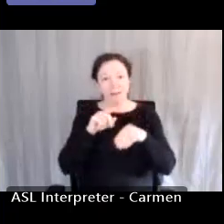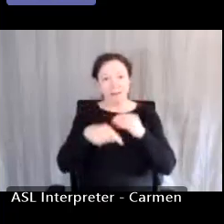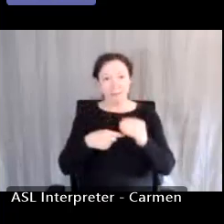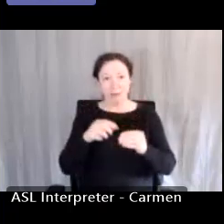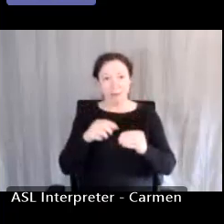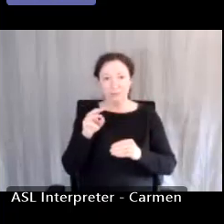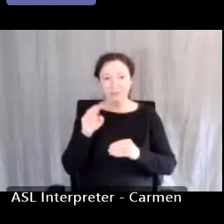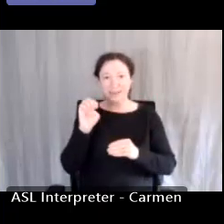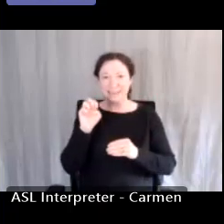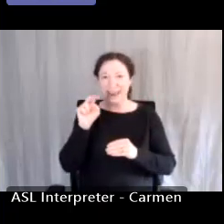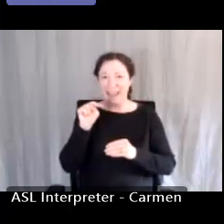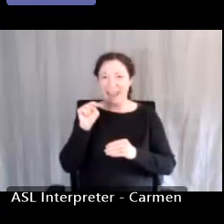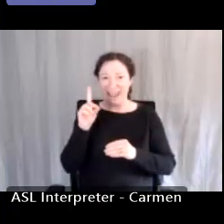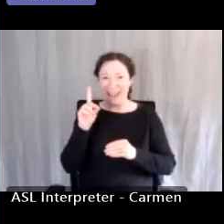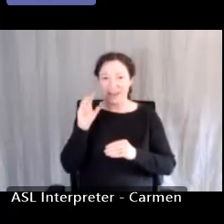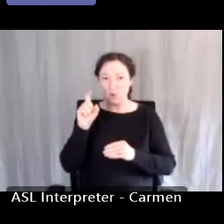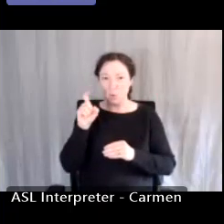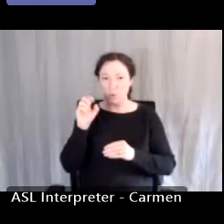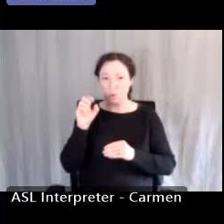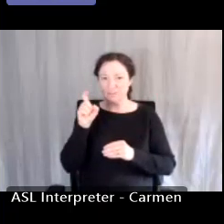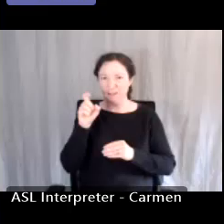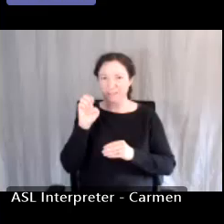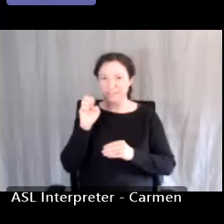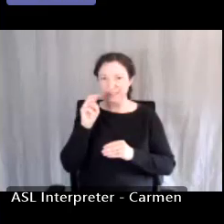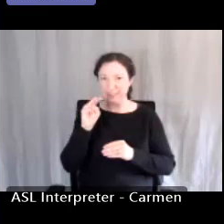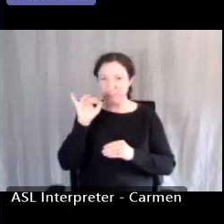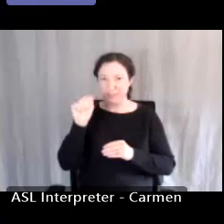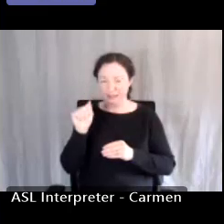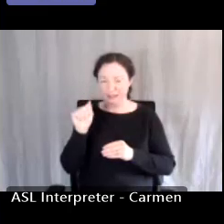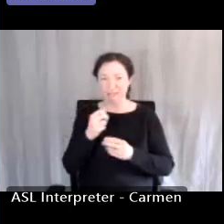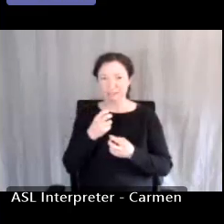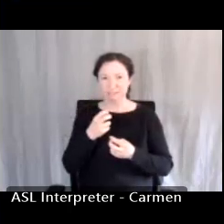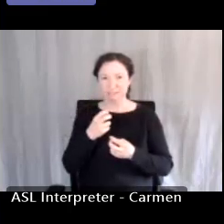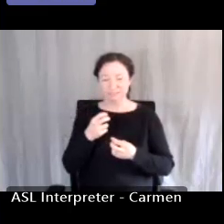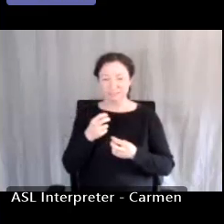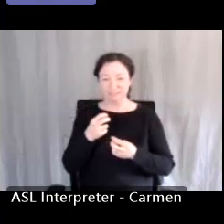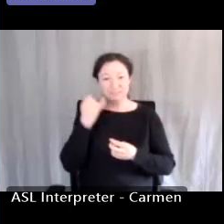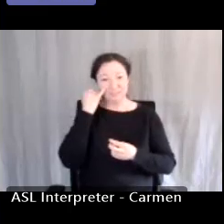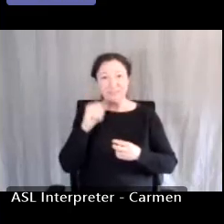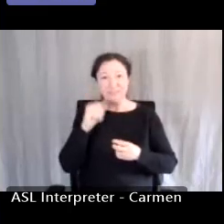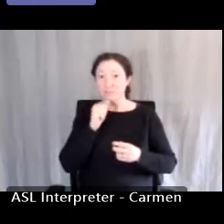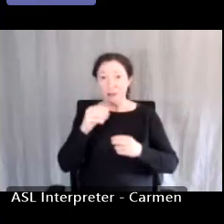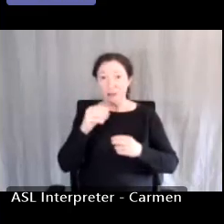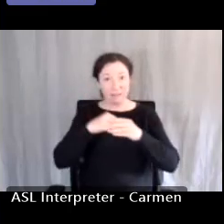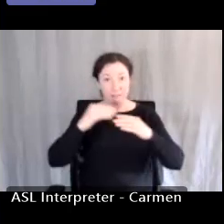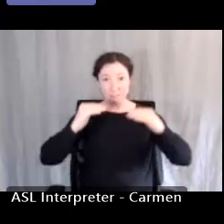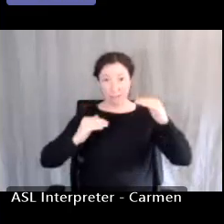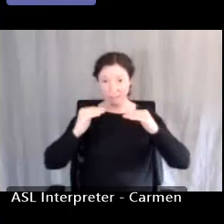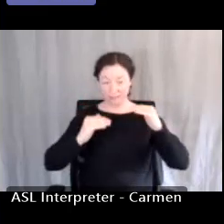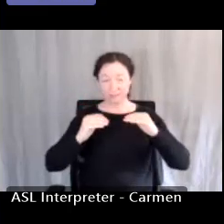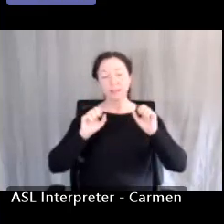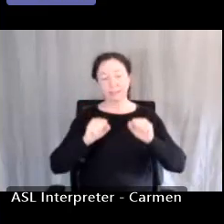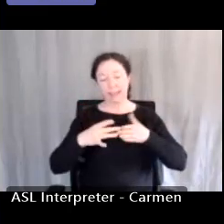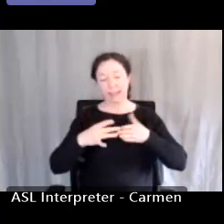and in your microbiome, if your microbiome is just imbalanced, it actually can lead to chronic disease in the body.